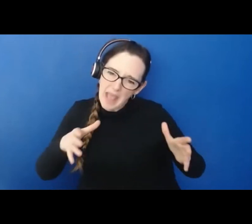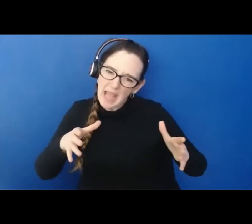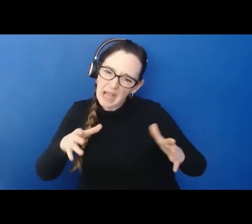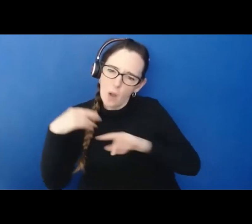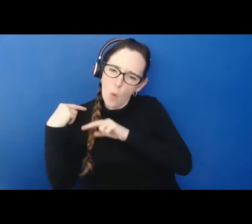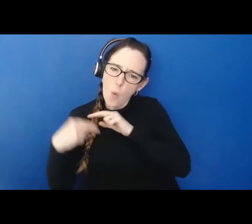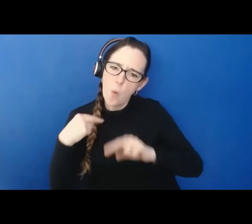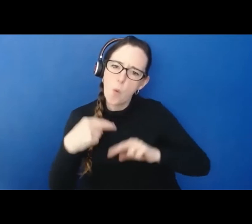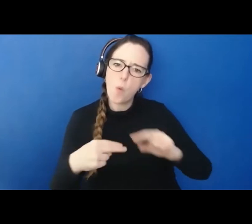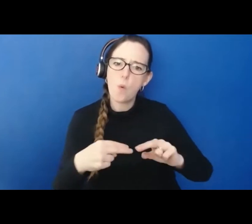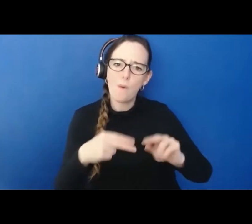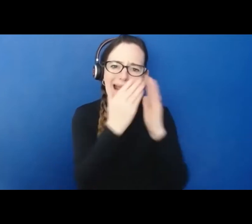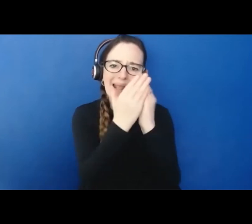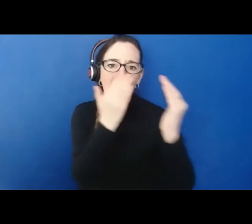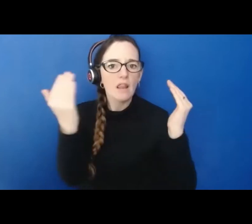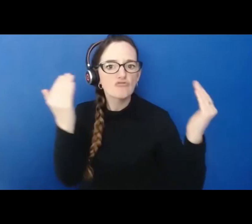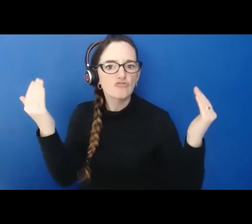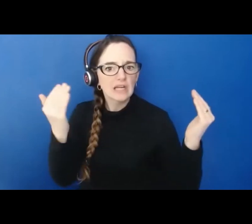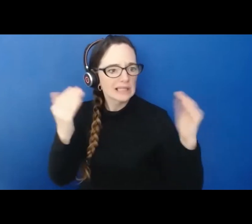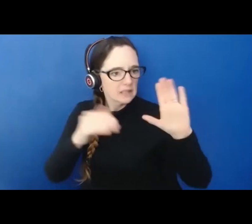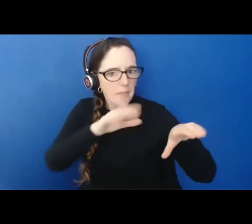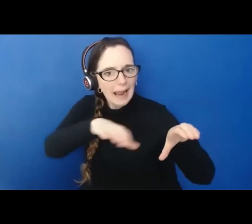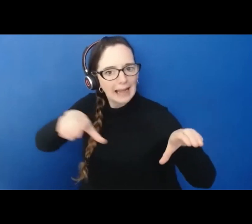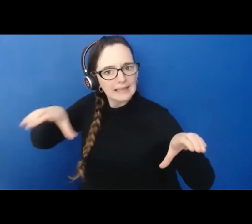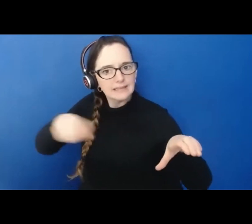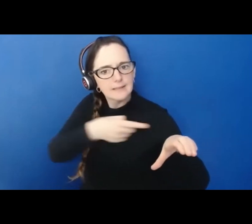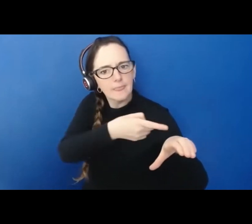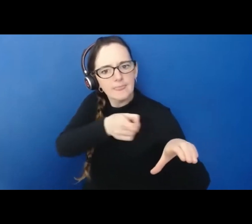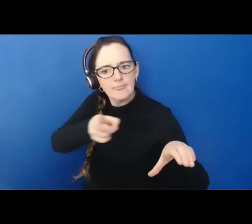institutions and so forth, tend to often cherry pick off